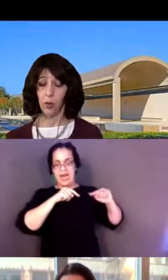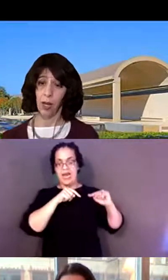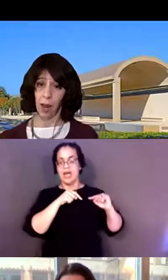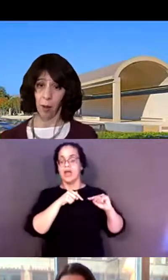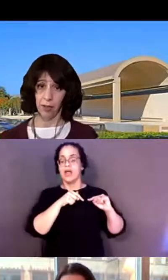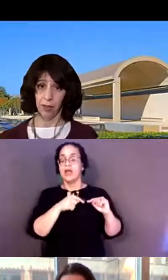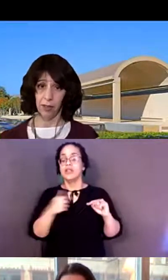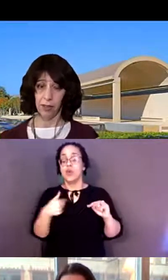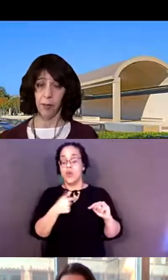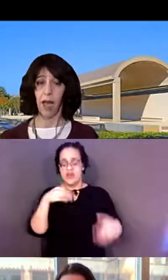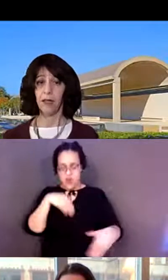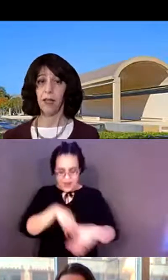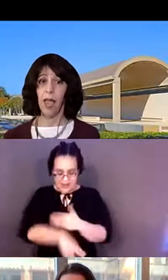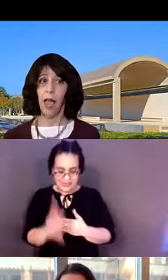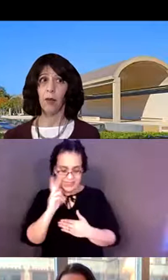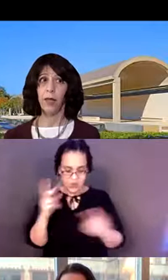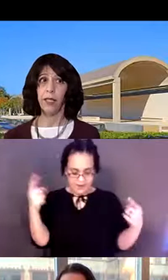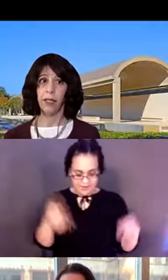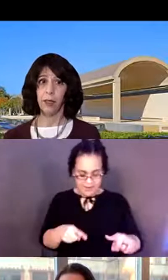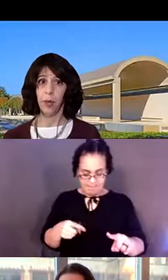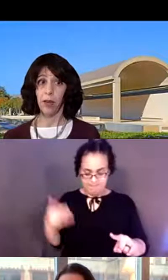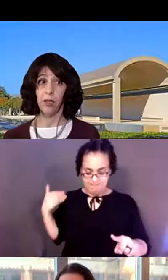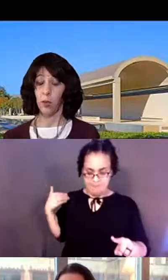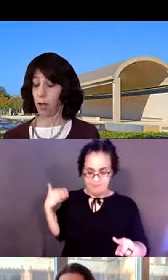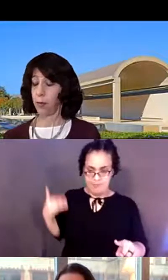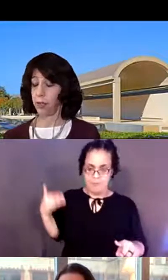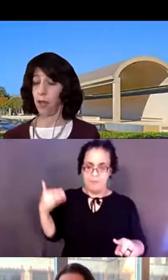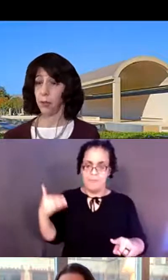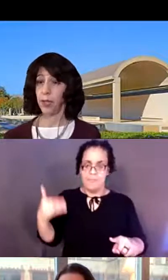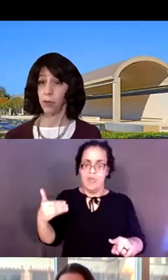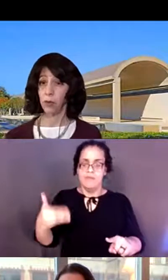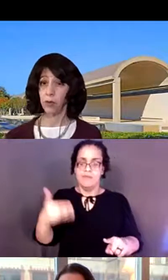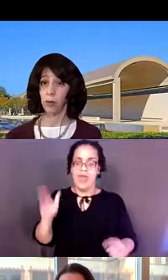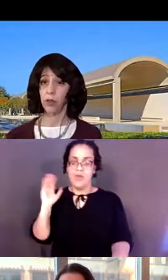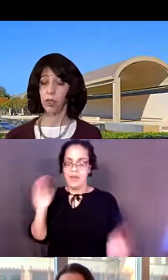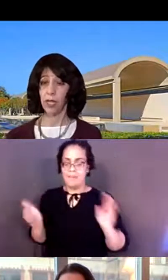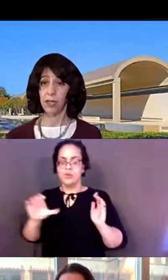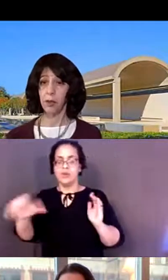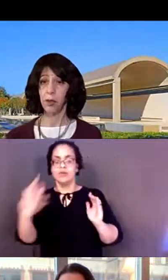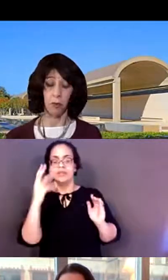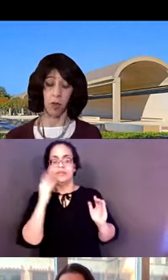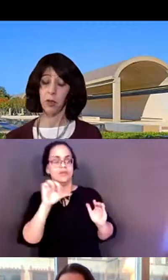what happened in the past and we compare it to what happened to other people. So